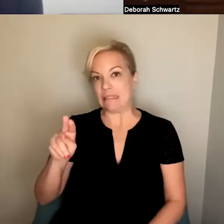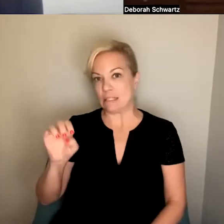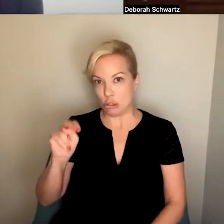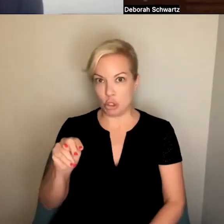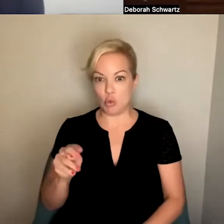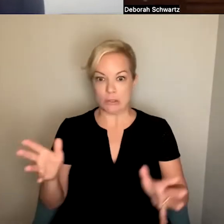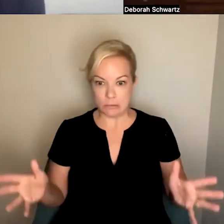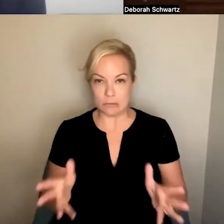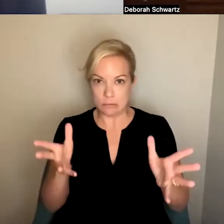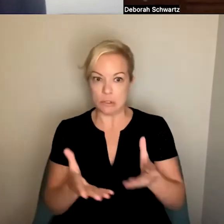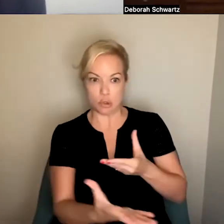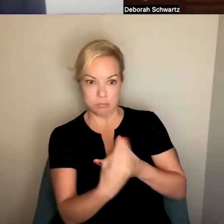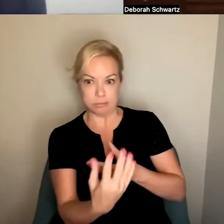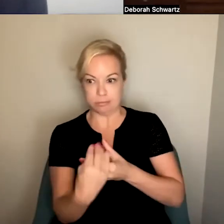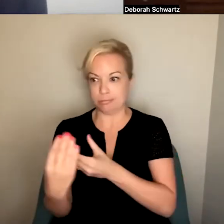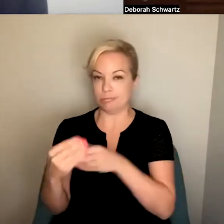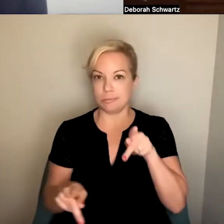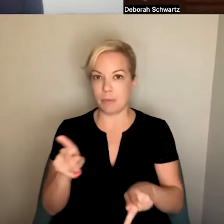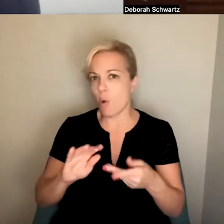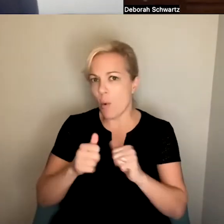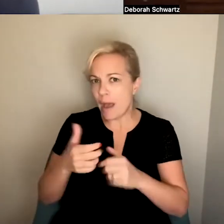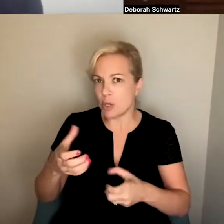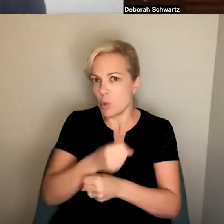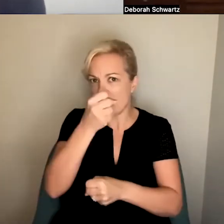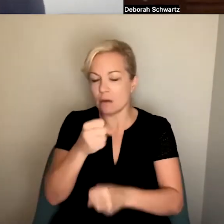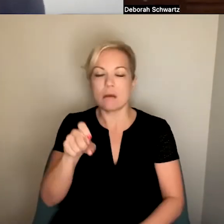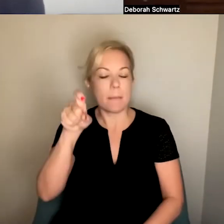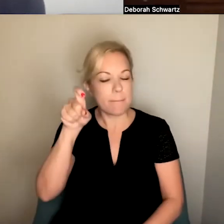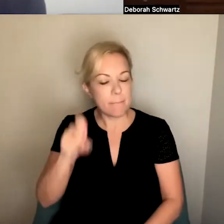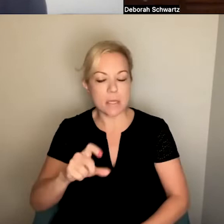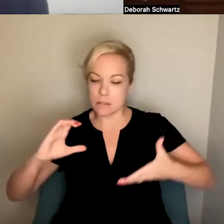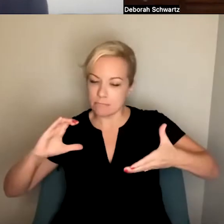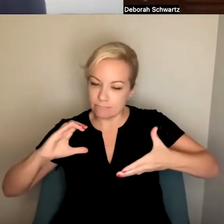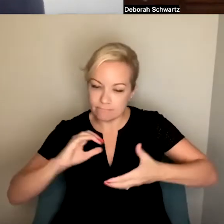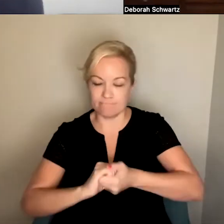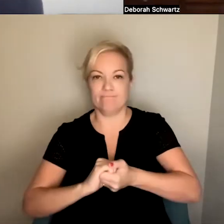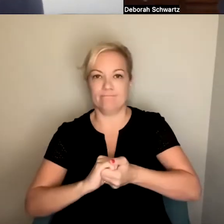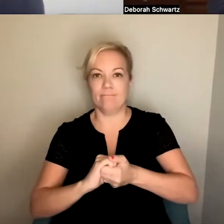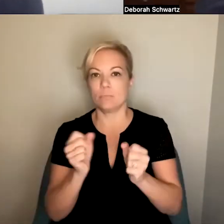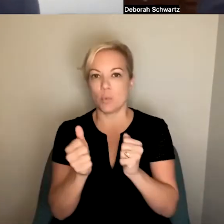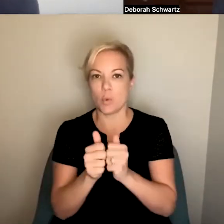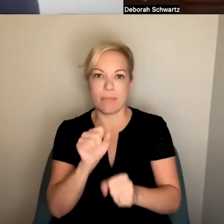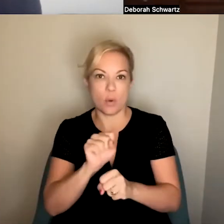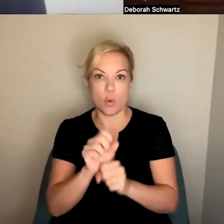the way to win is to stand in solidarity with workers in totally different industries,